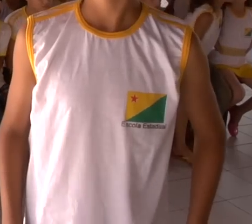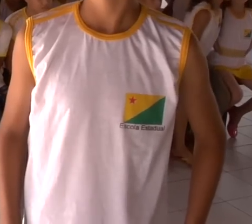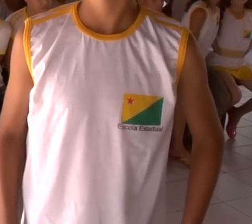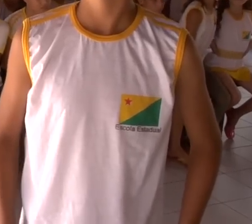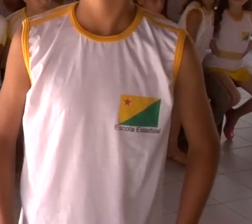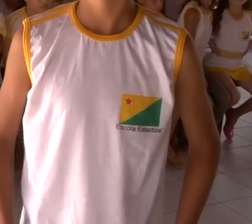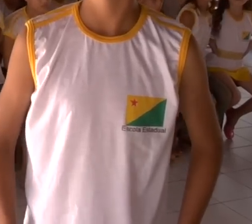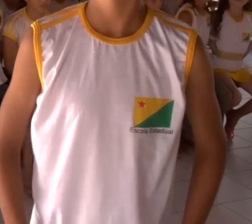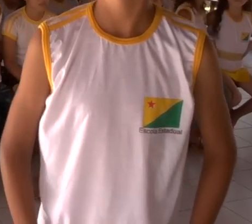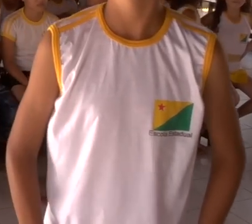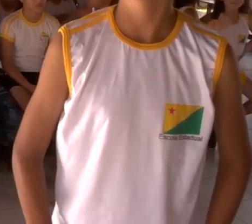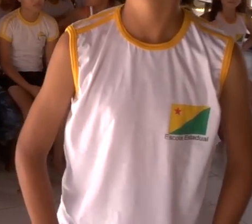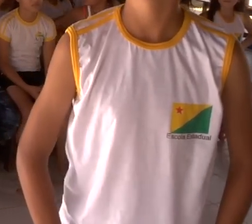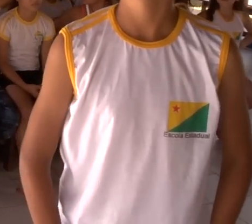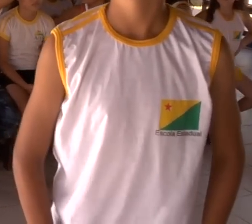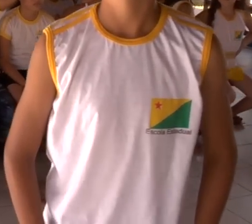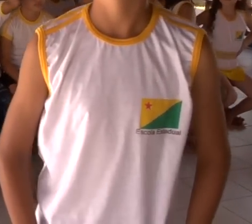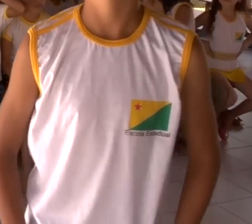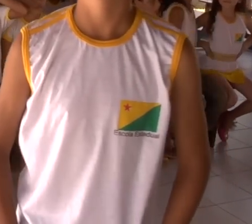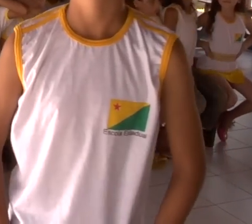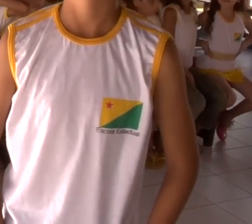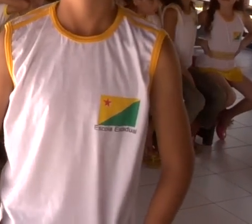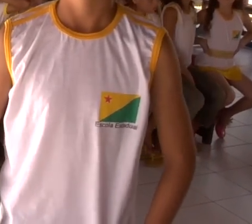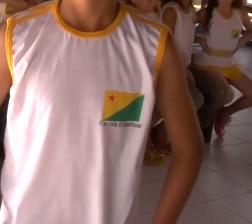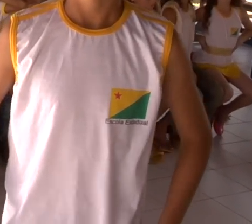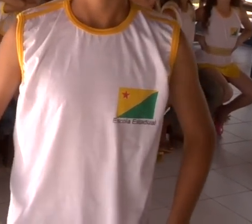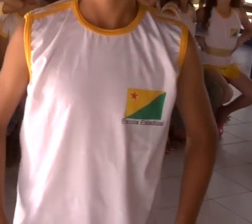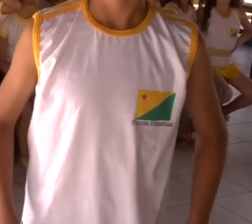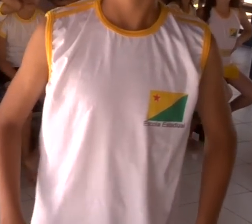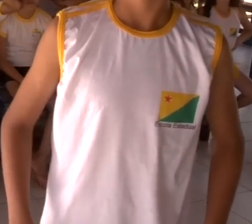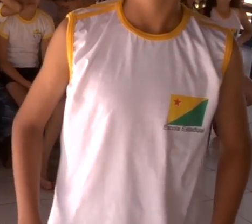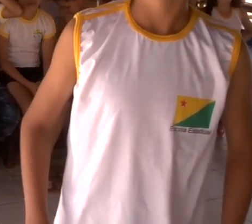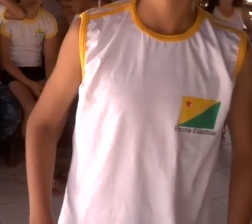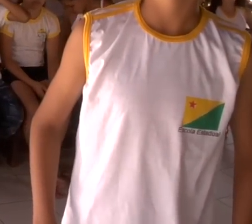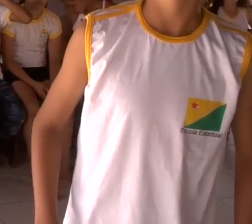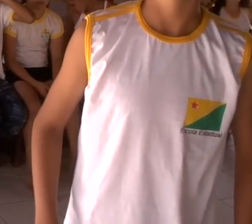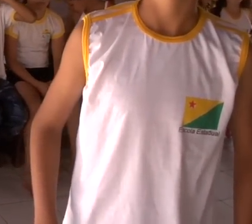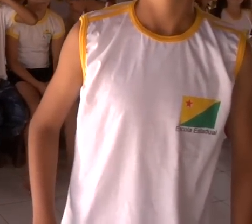He said he likes the school because he has a classmate that does BRAZILIAN SIGN LANGUAGE, just like him.